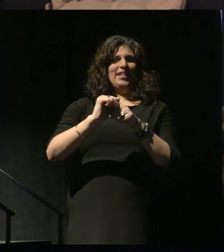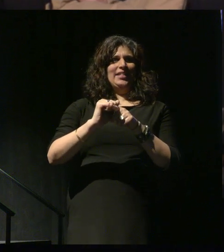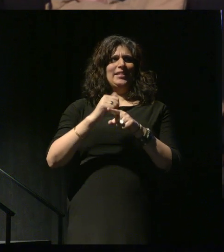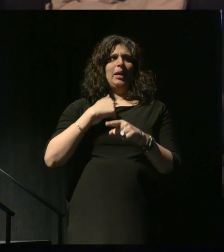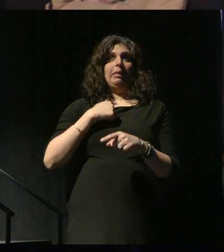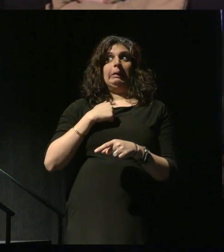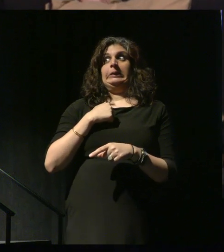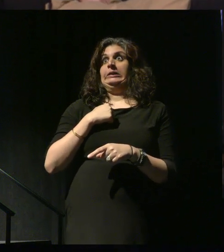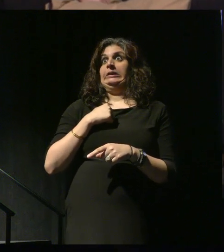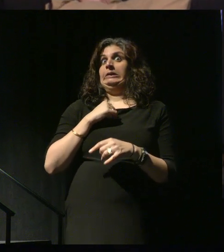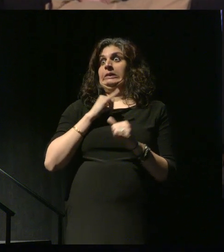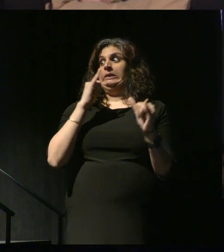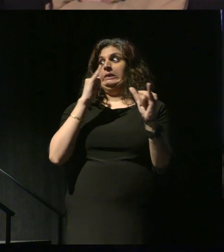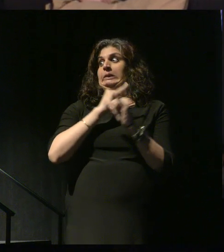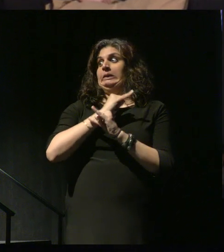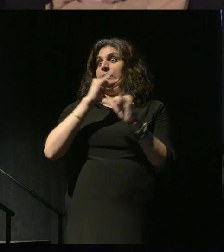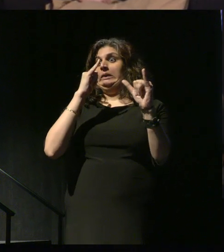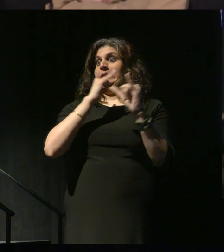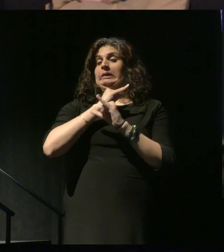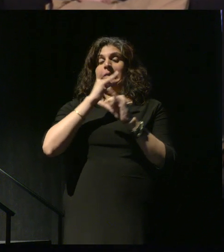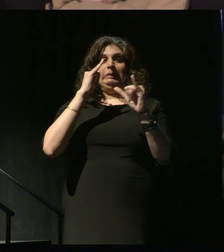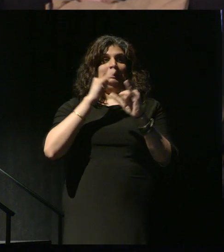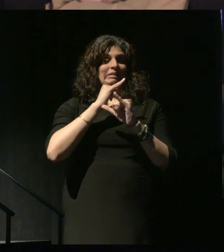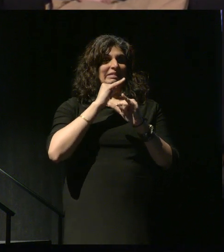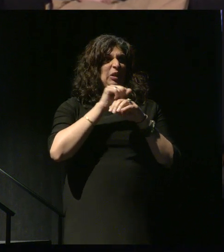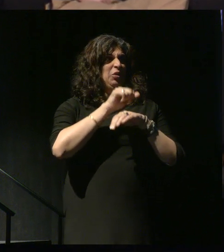I guess I should have been sending people manuscripts. I dunno.